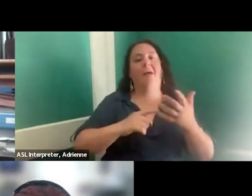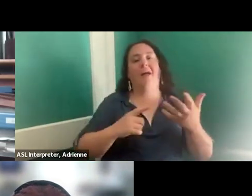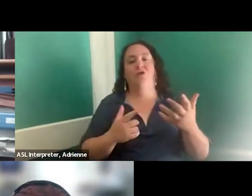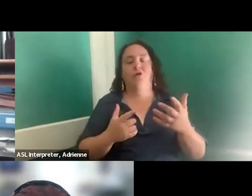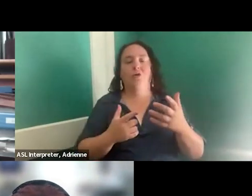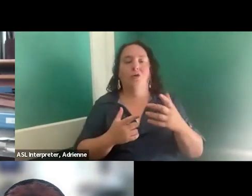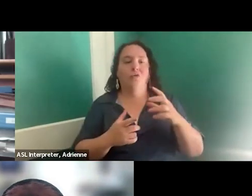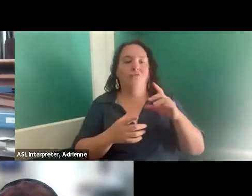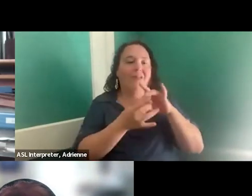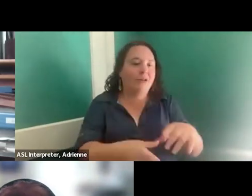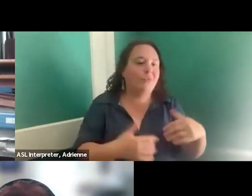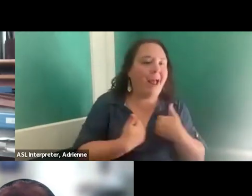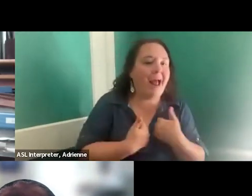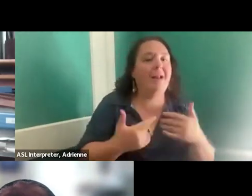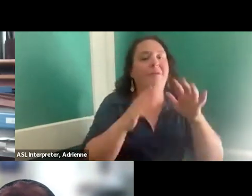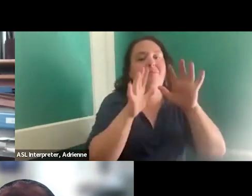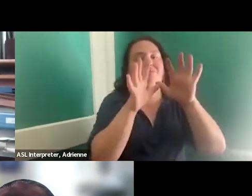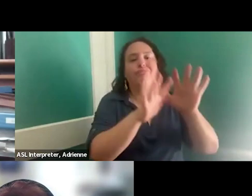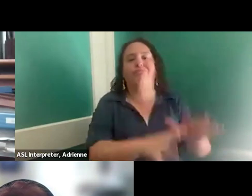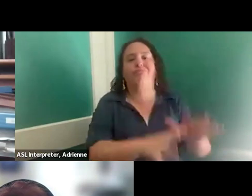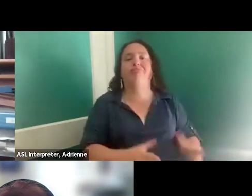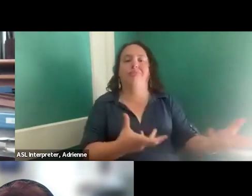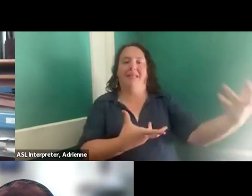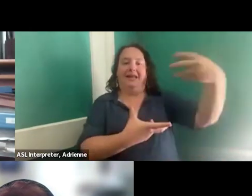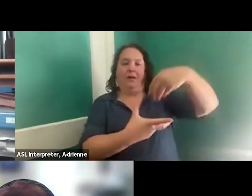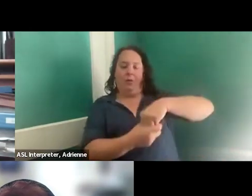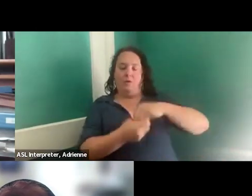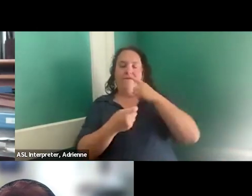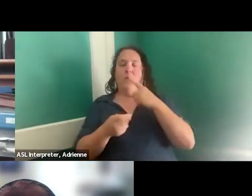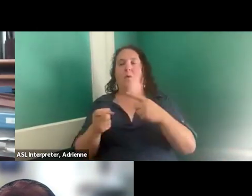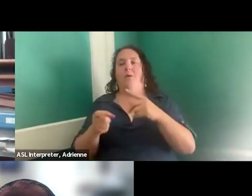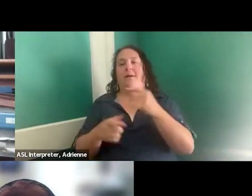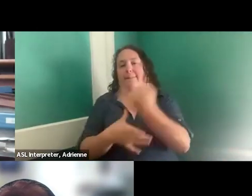and contextual model of impairment disability.